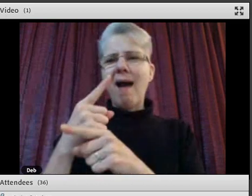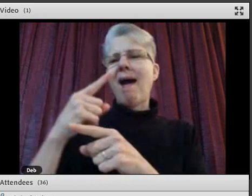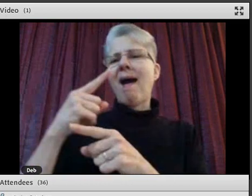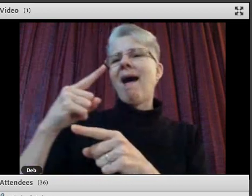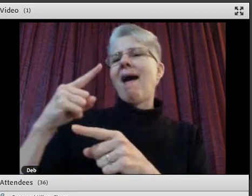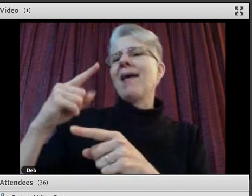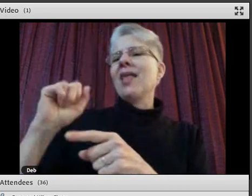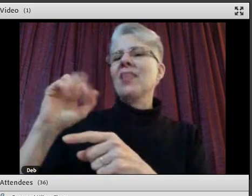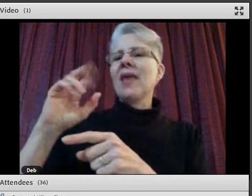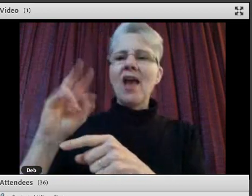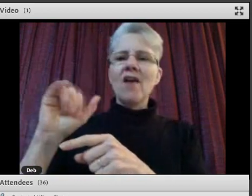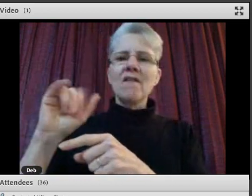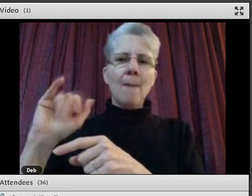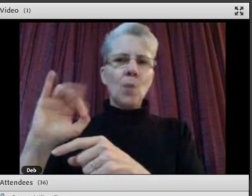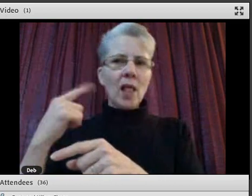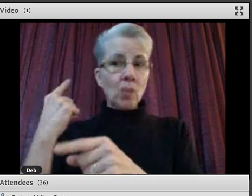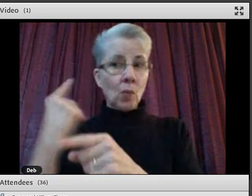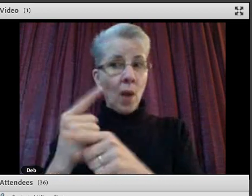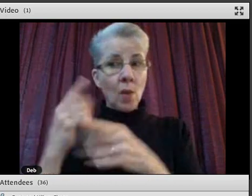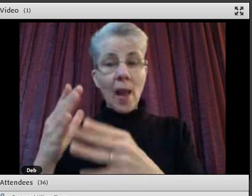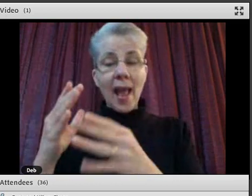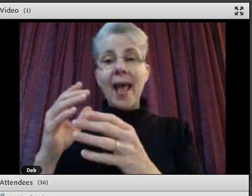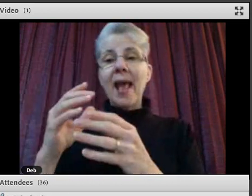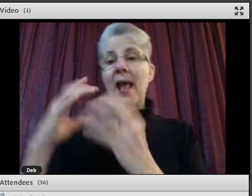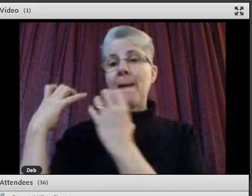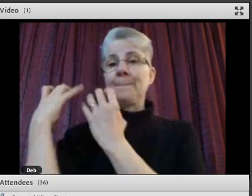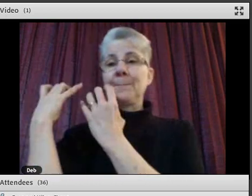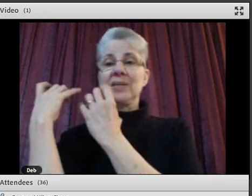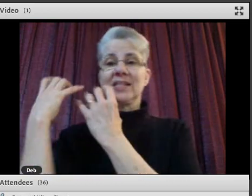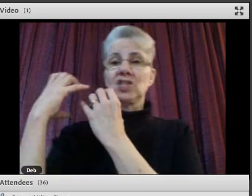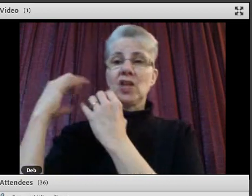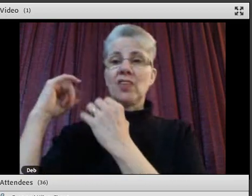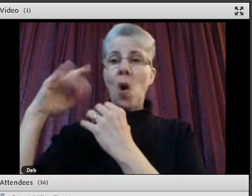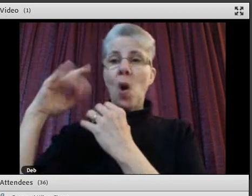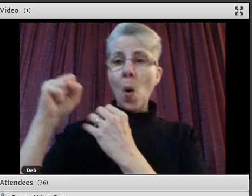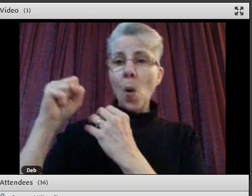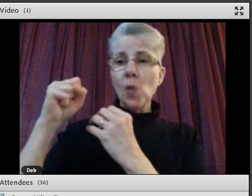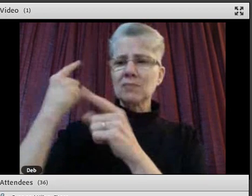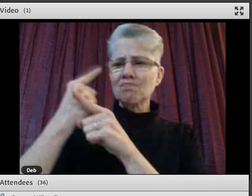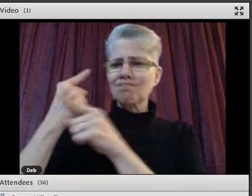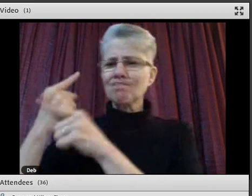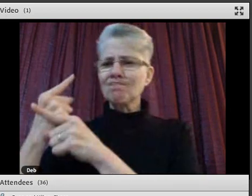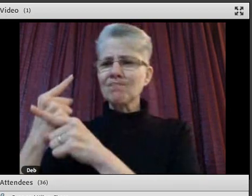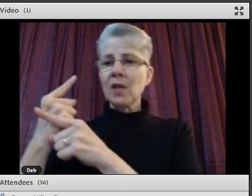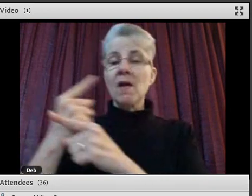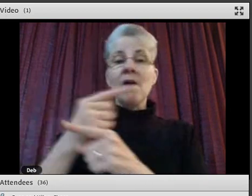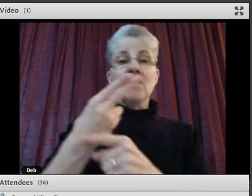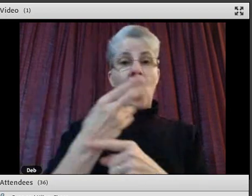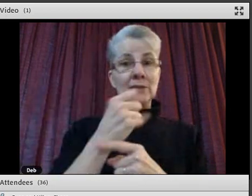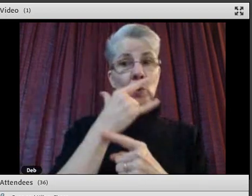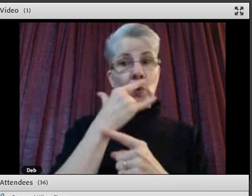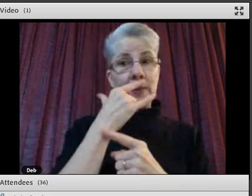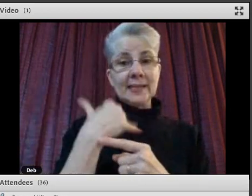the right ways and where to position the holes and all that, for high school kids, if you're going to get into the physics of sound